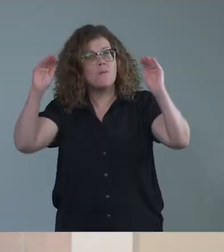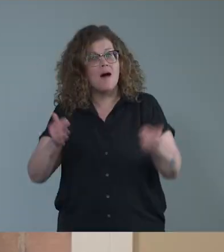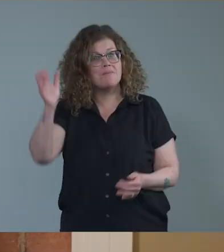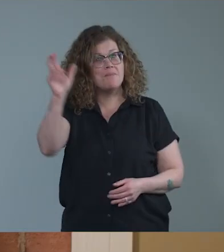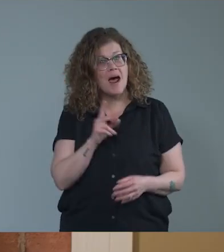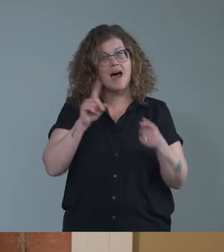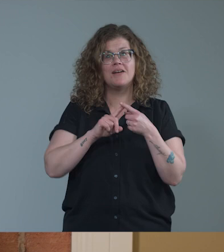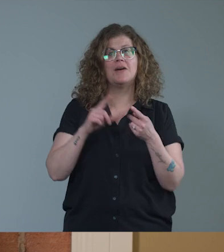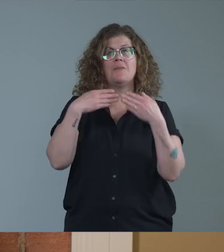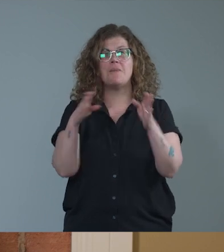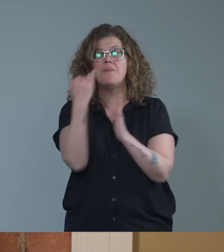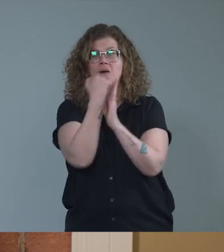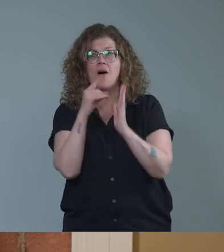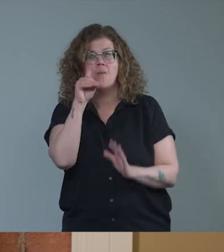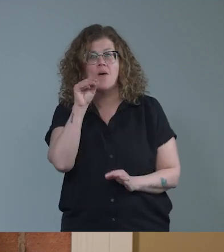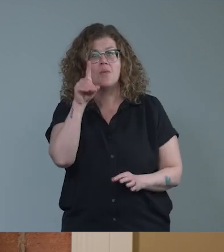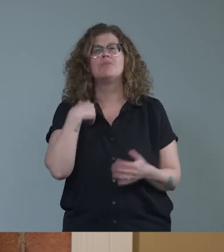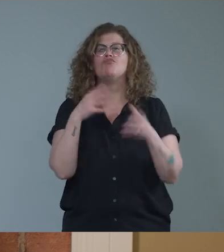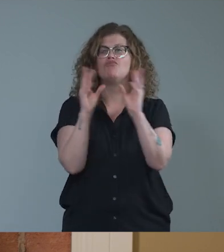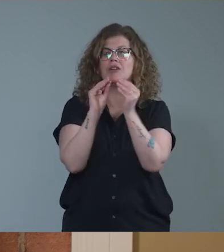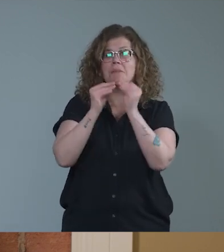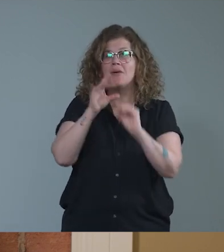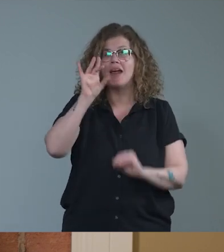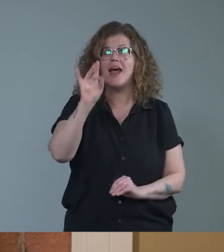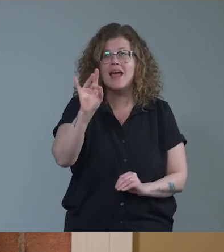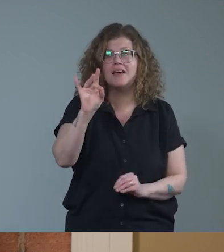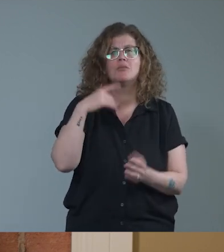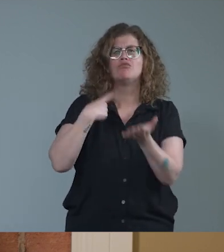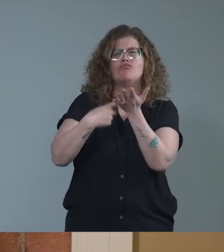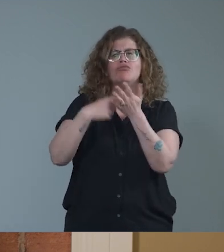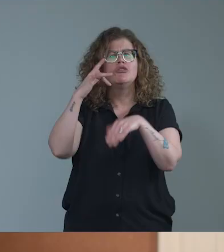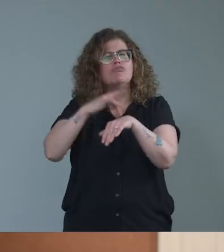Welcome back to Public Art 101. This is session number eight. We're going to touch today on installation.